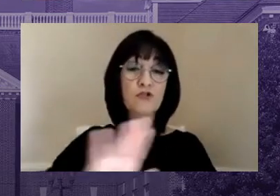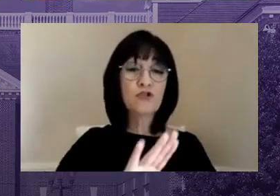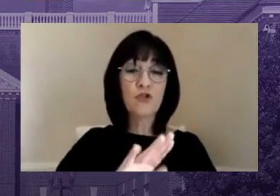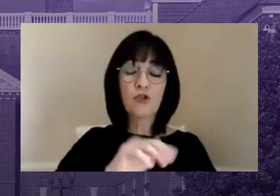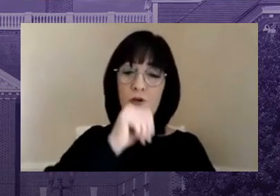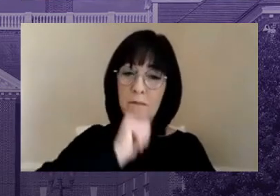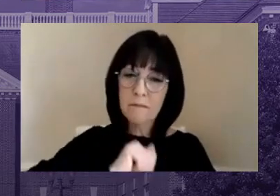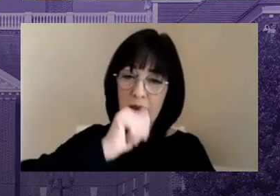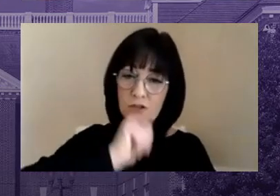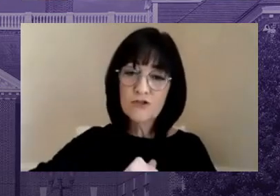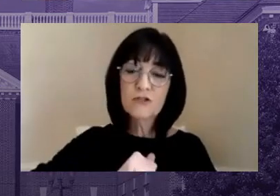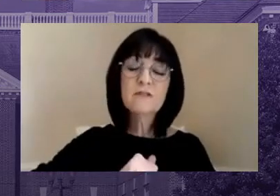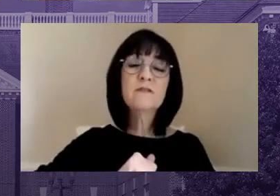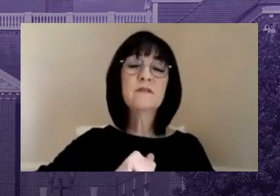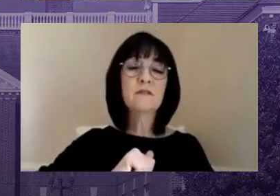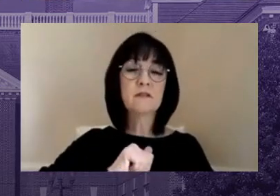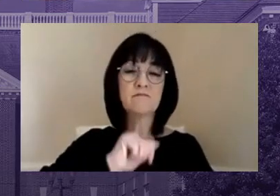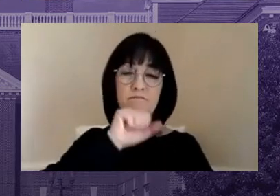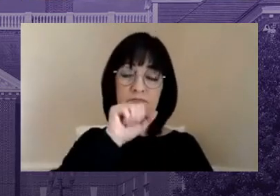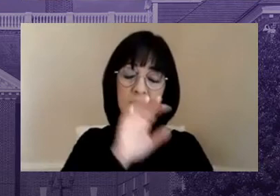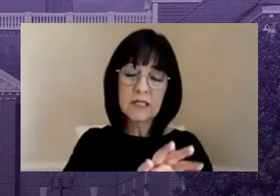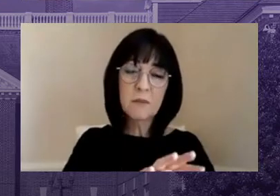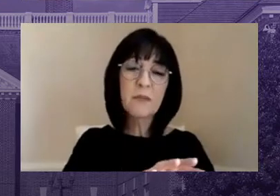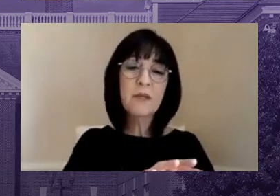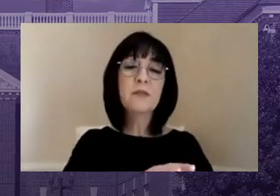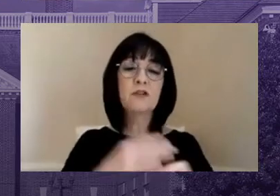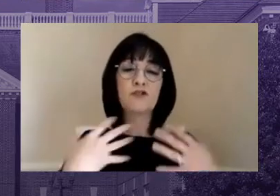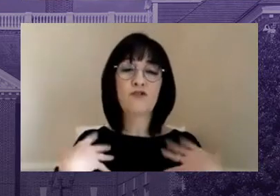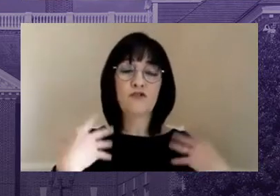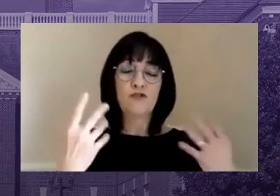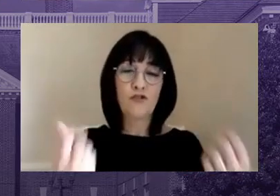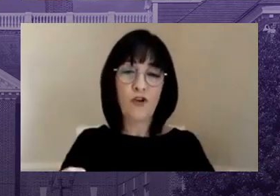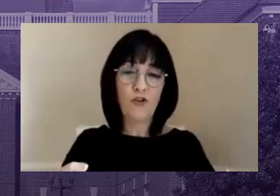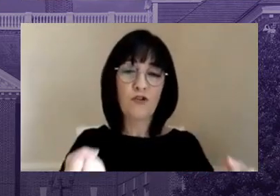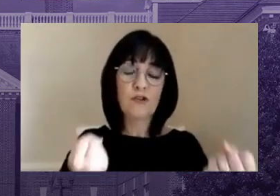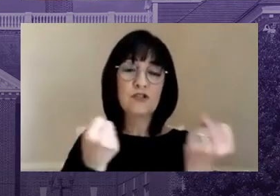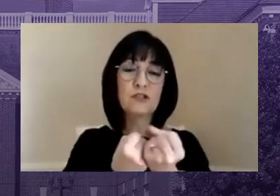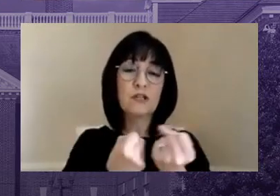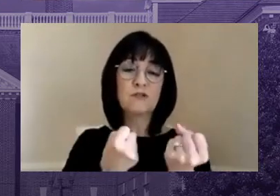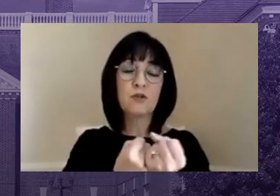courage and unconditional support of our troops and their family members. And whereas this year,